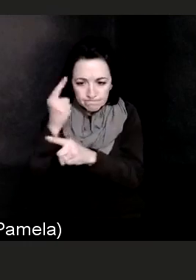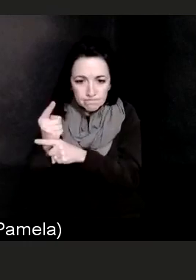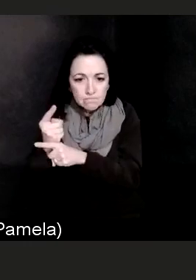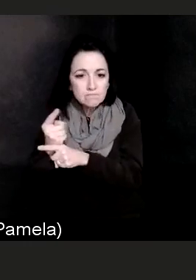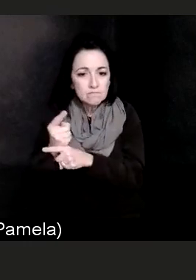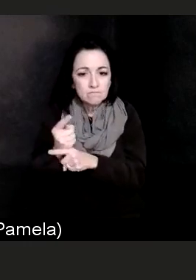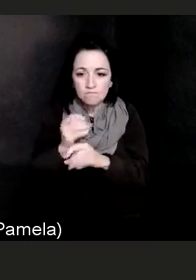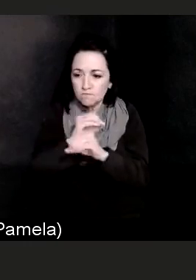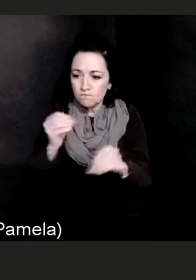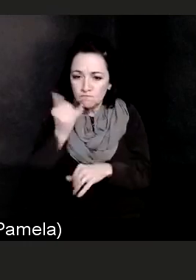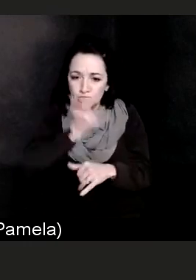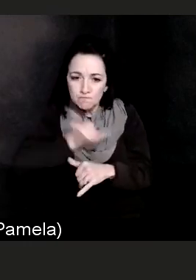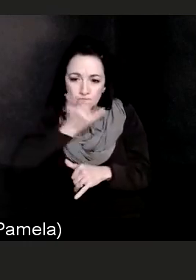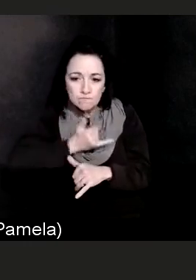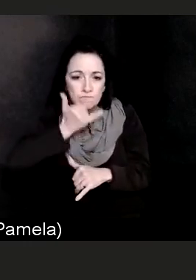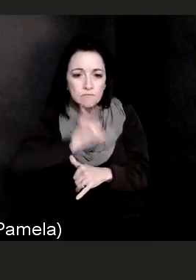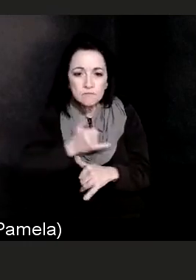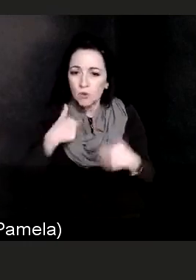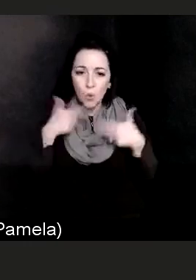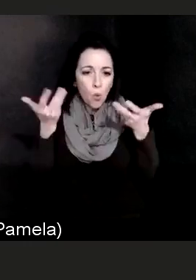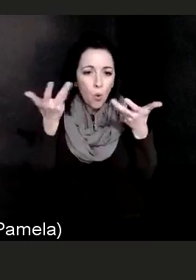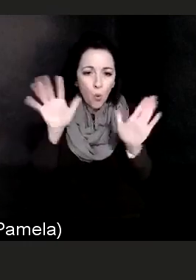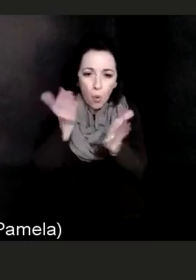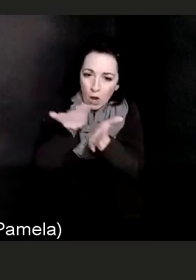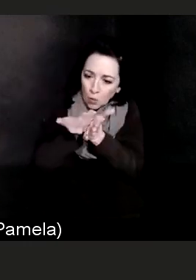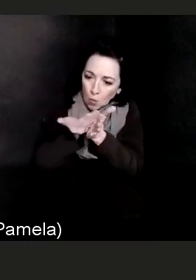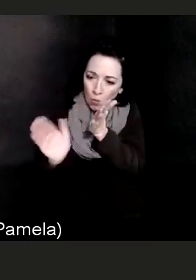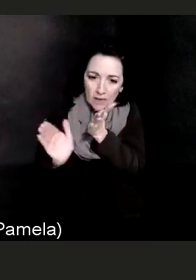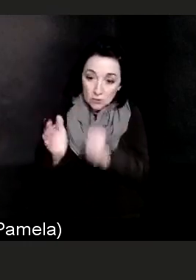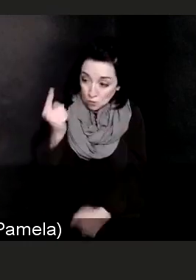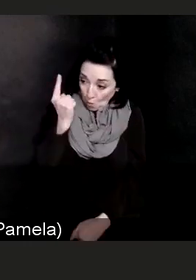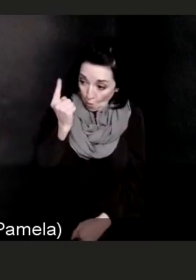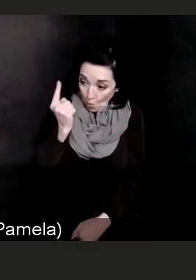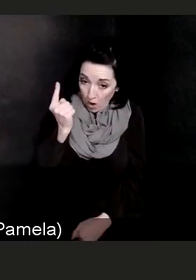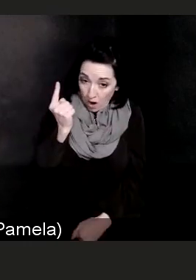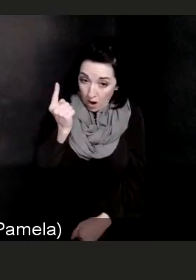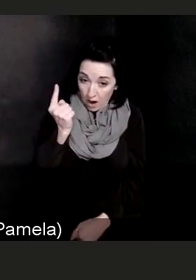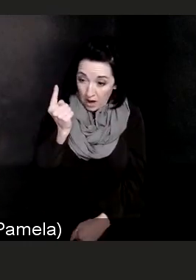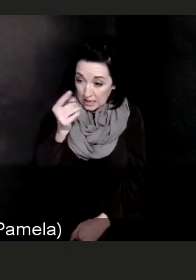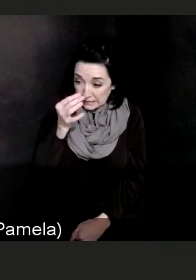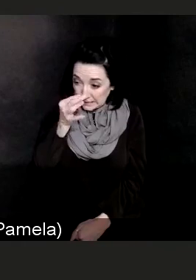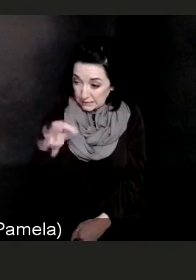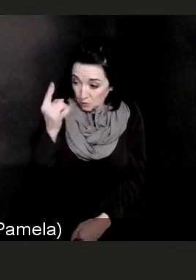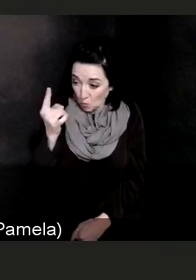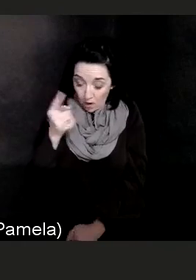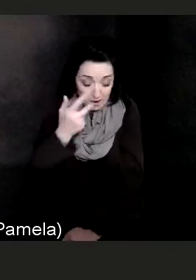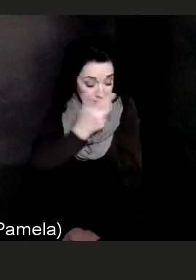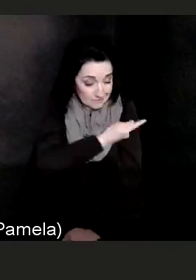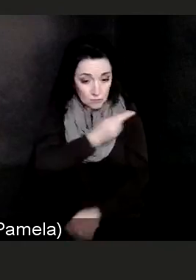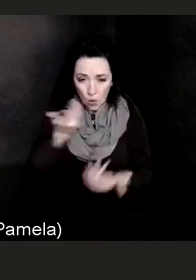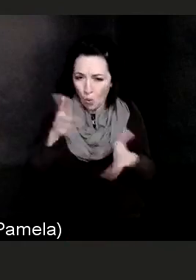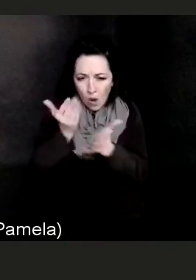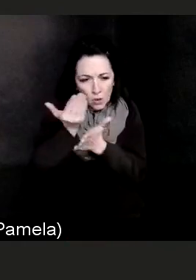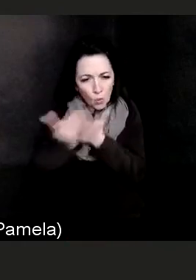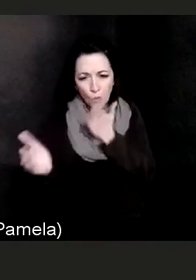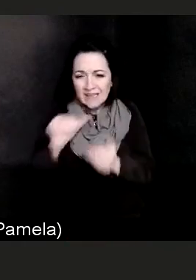waste a single drop of that vaccine. That's what we're trying to do here at Beebe Healthcare.